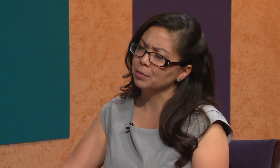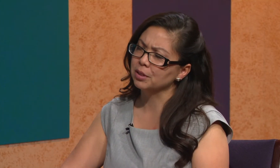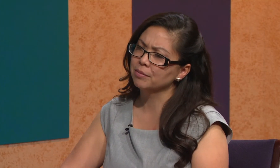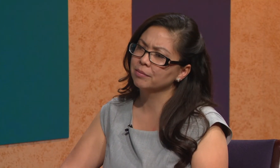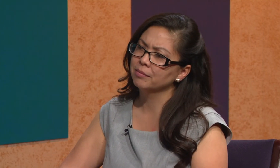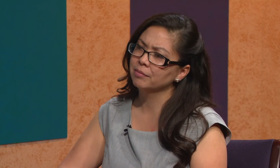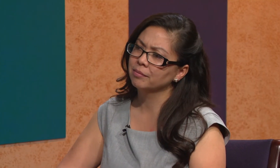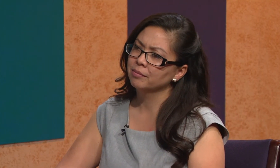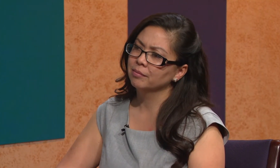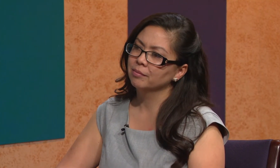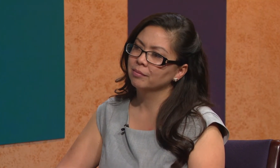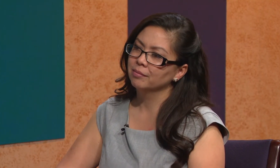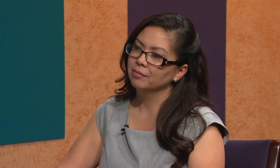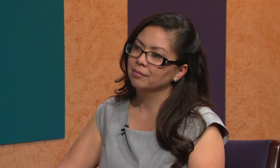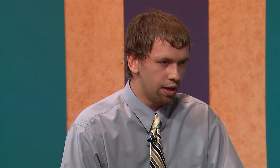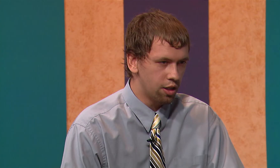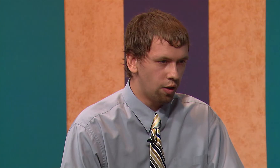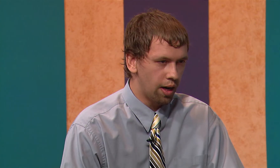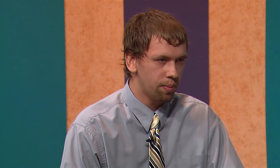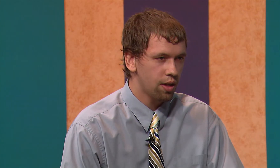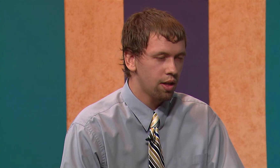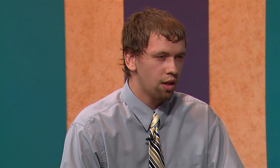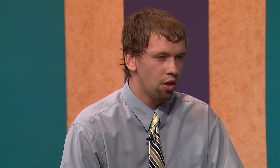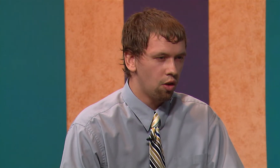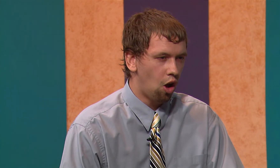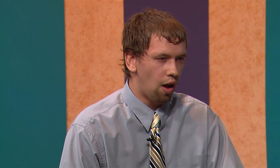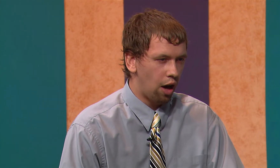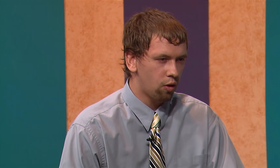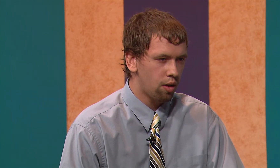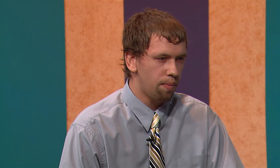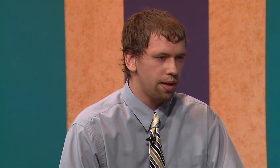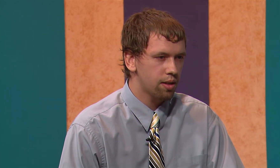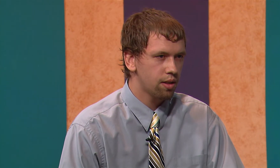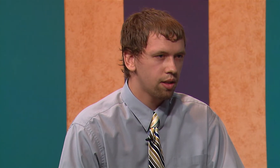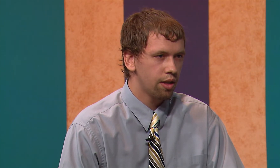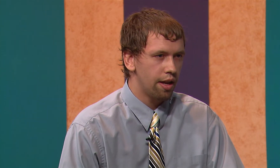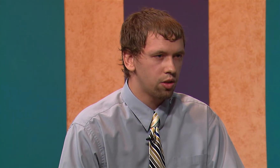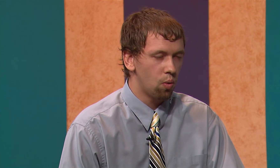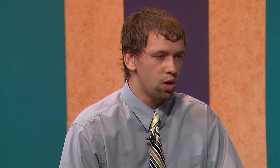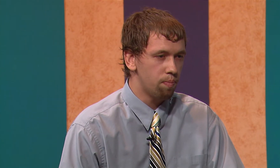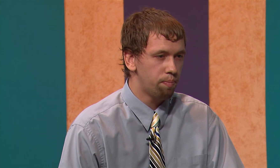(Krohn) So there’s Facebook, twitter, Instagram, they’re all algorithm based so when you